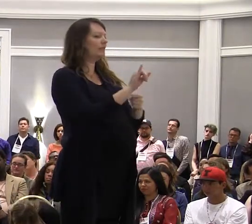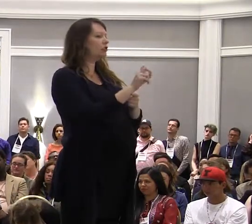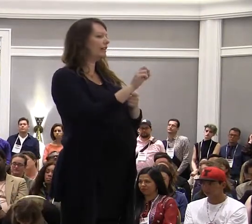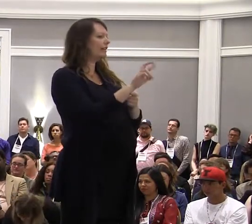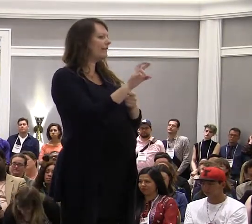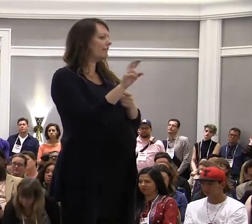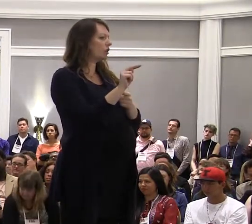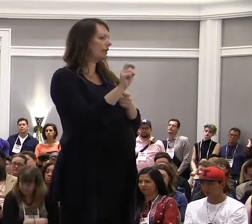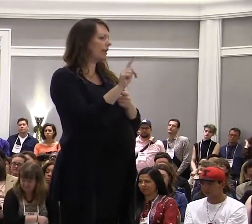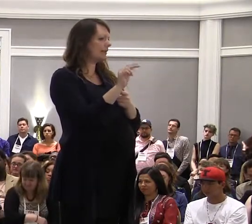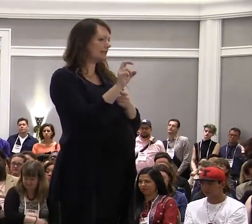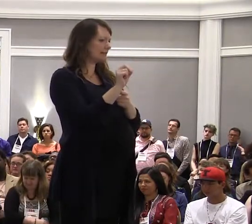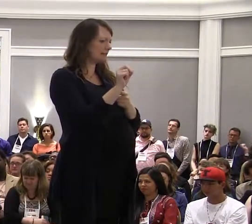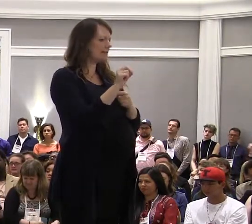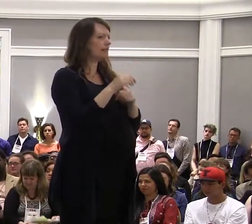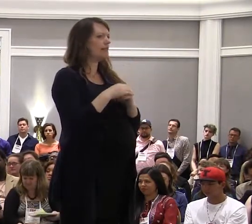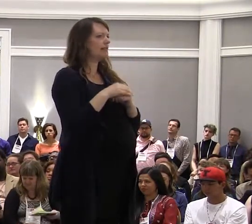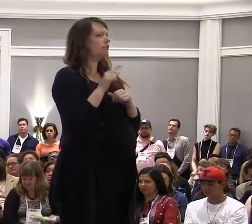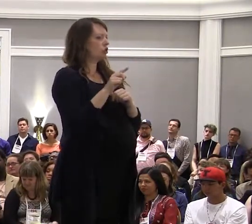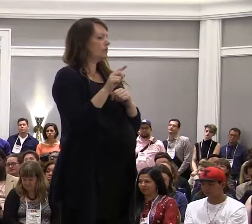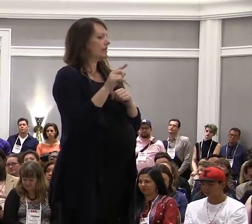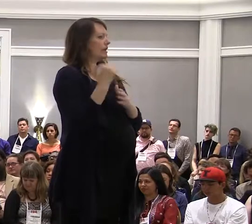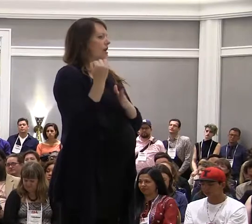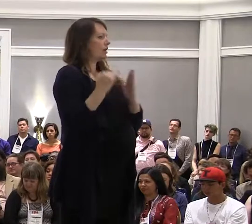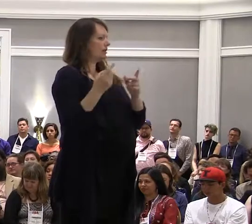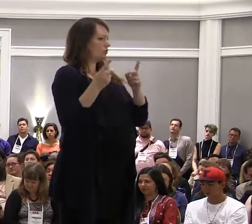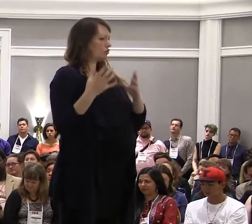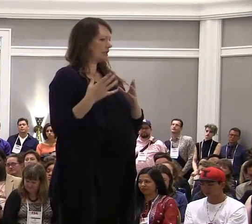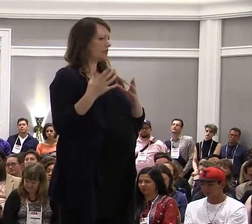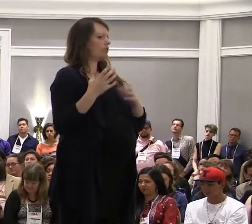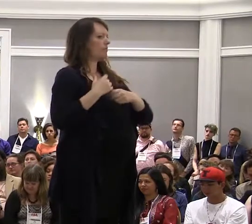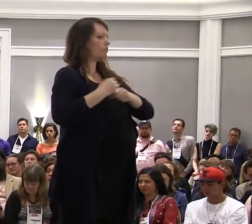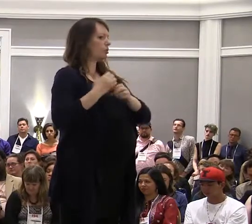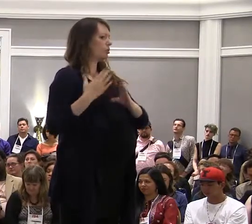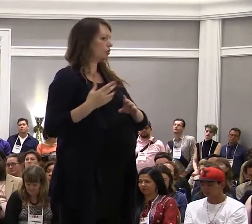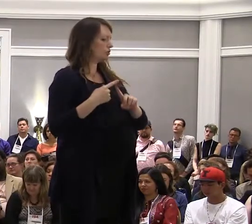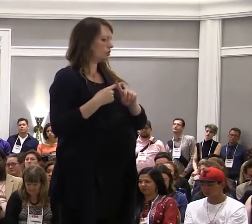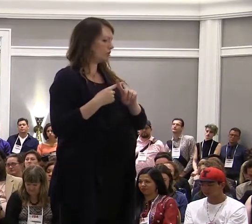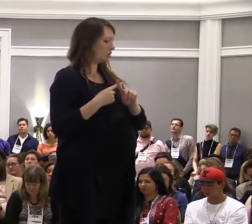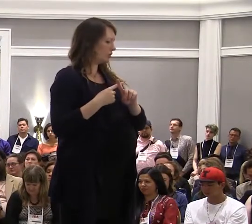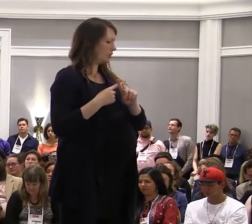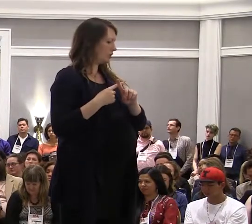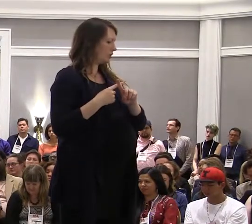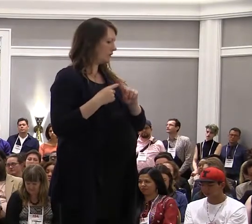who at that time was the Artistic Director & Producer at The African Continuum in D.C..